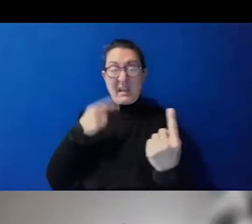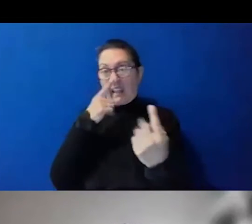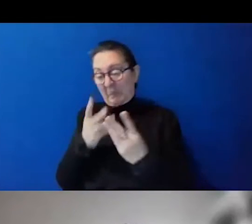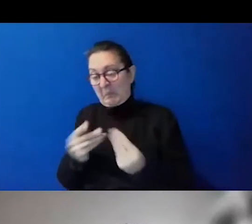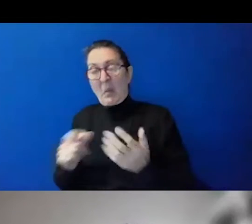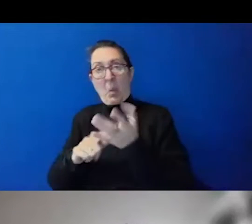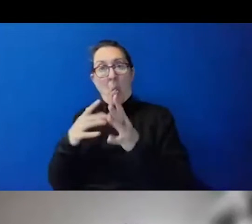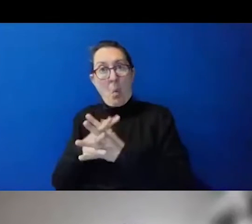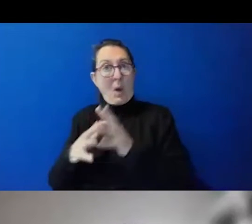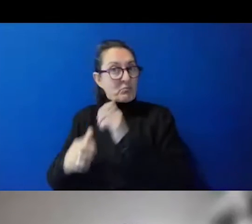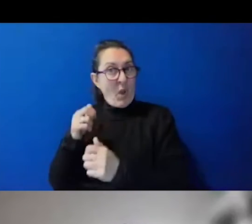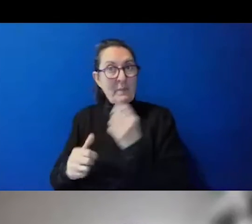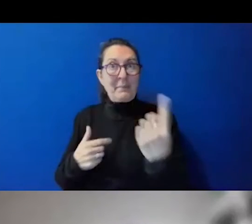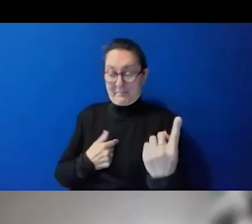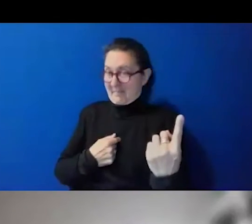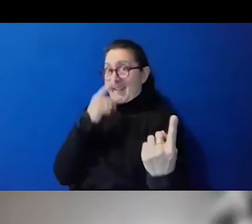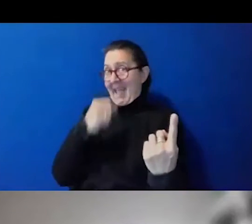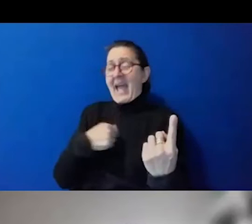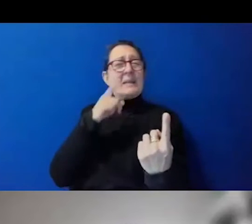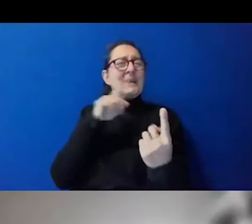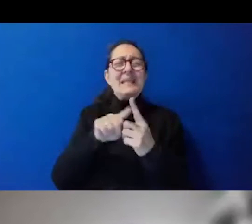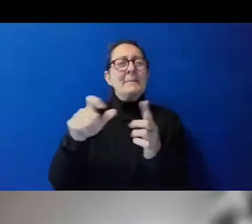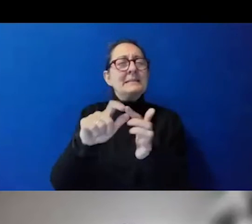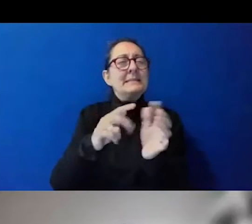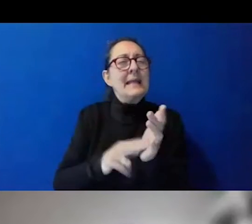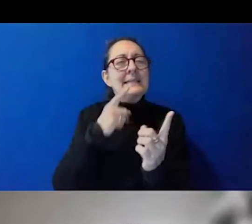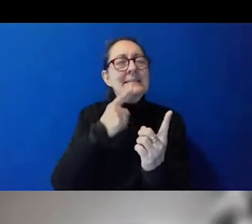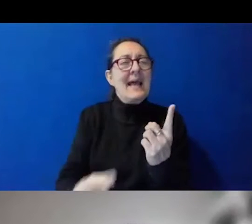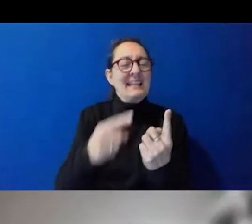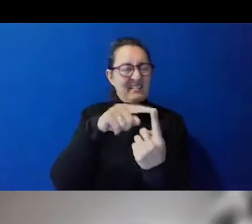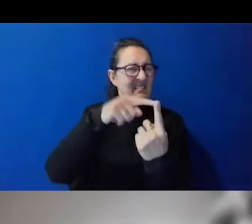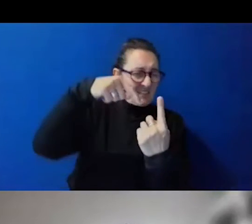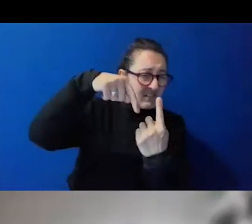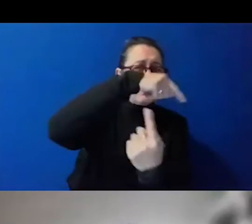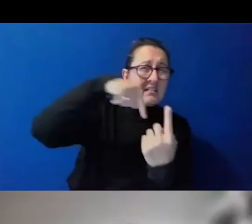can deal with the immediate situation but also what happens next and what happens after that and